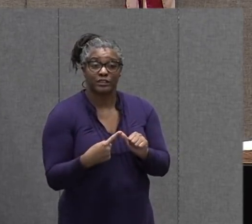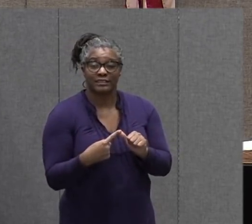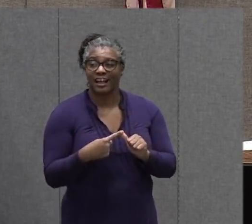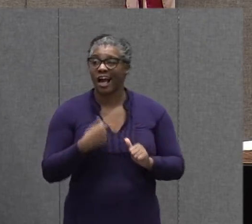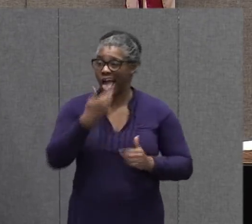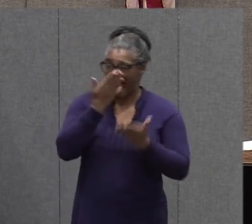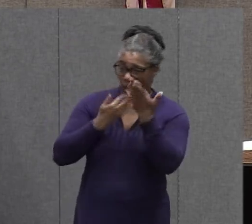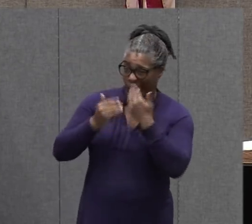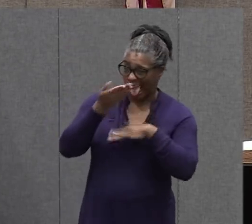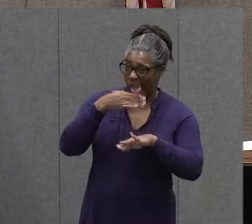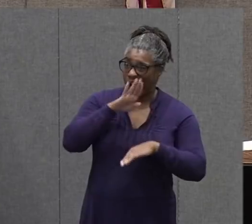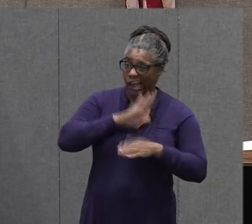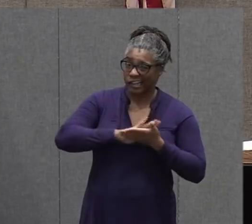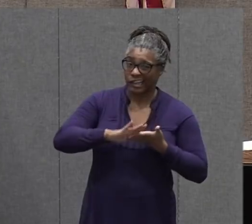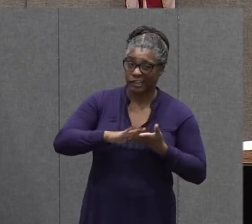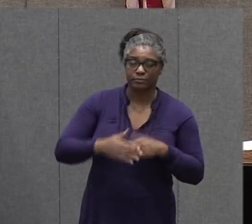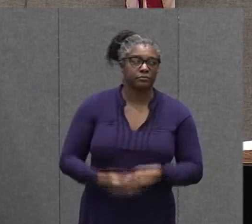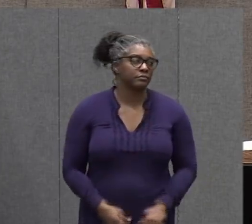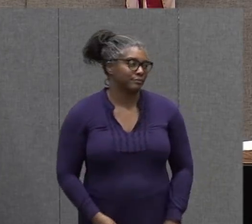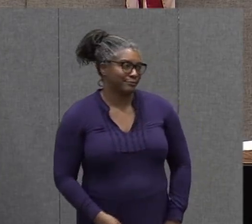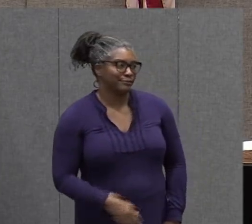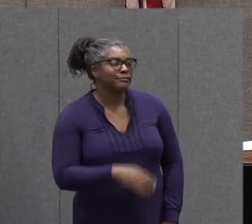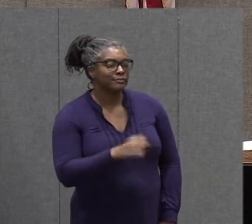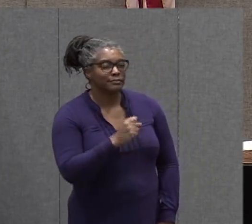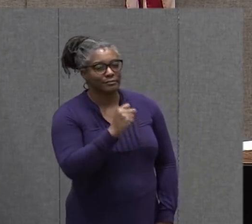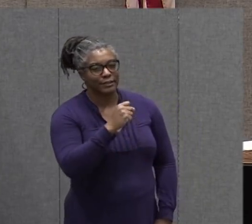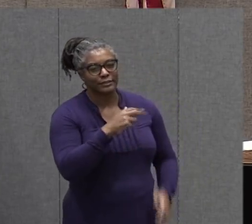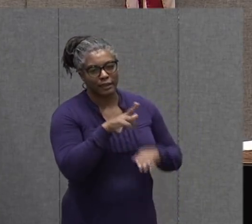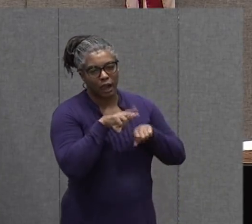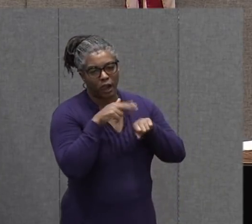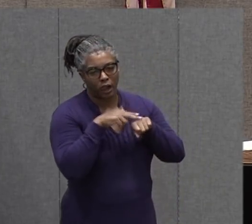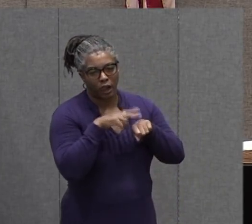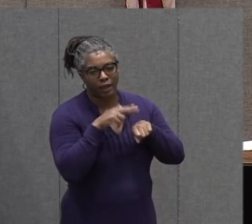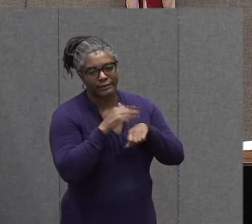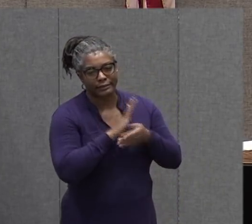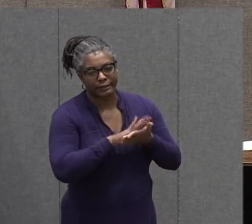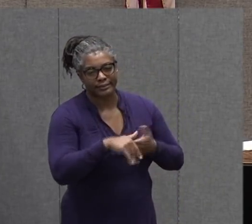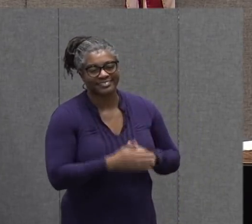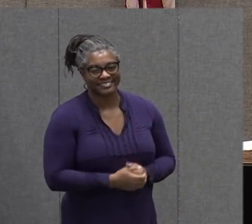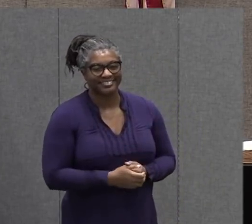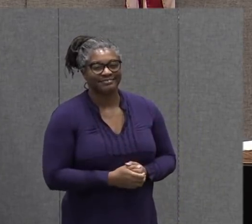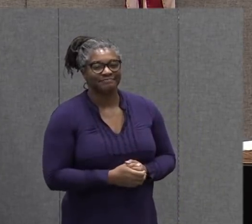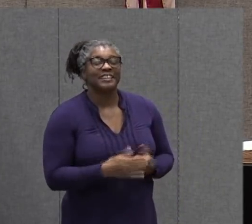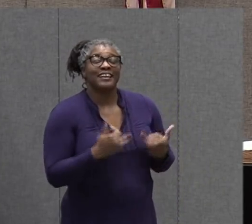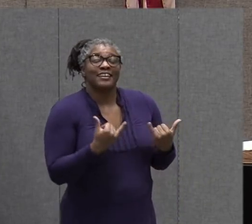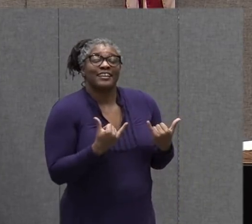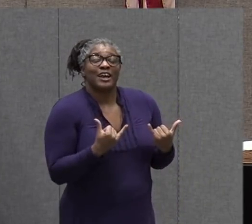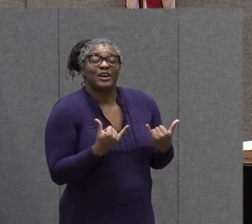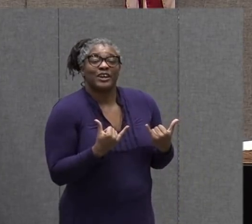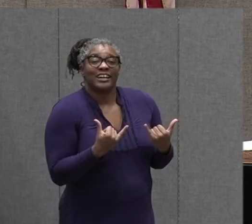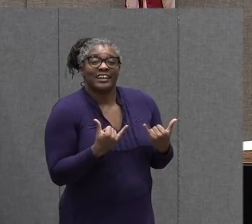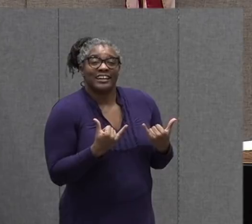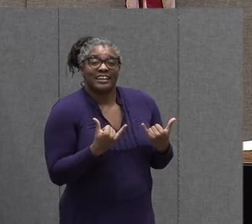So you can take just your fingers, and you're going to mash it down because you are making a crust.